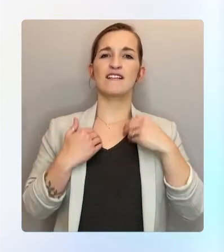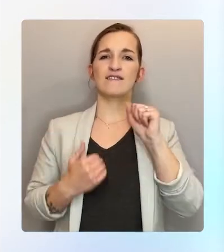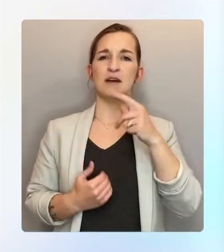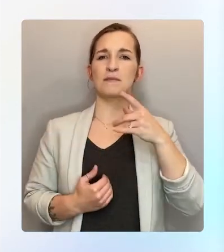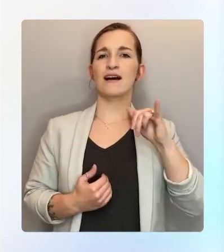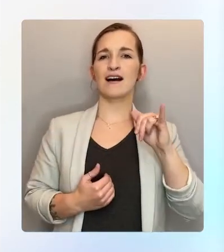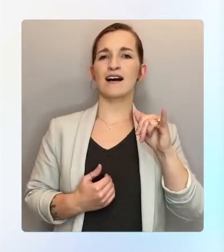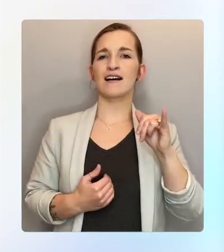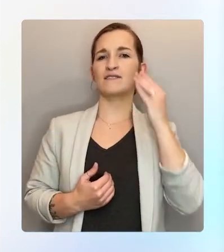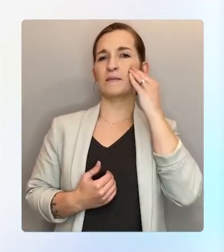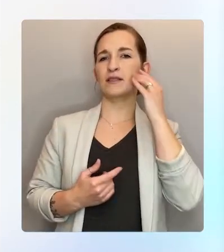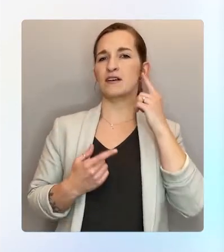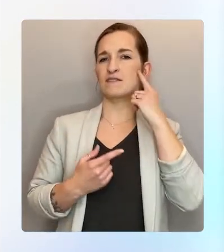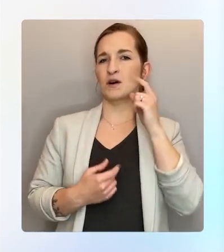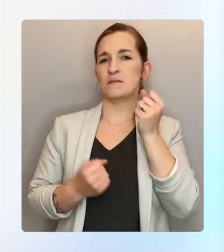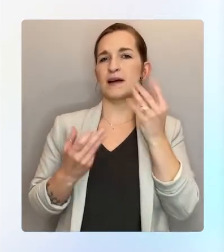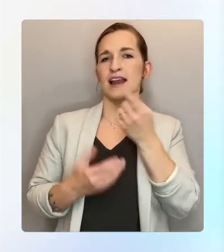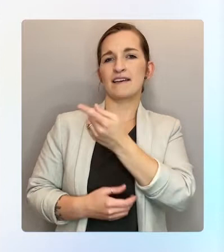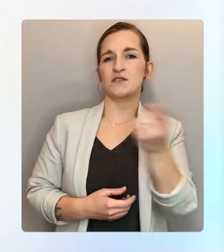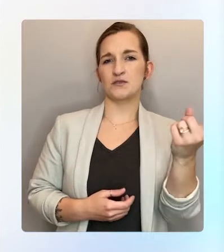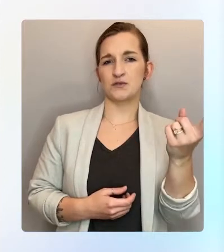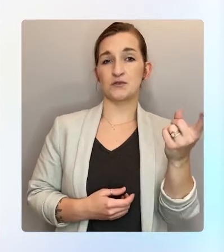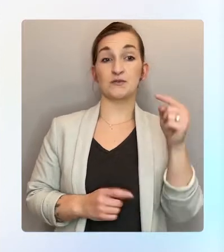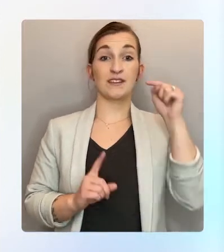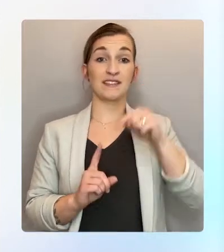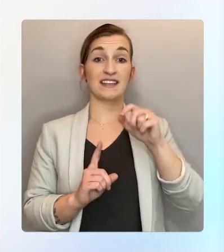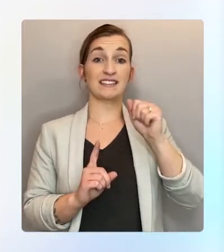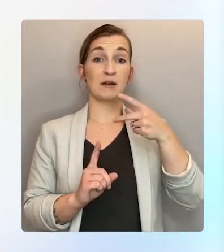It will allow you to create custom flows to set up